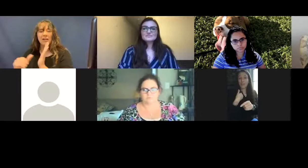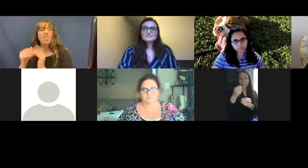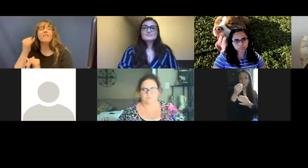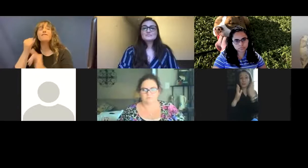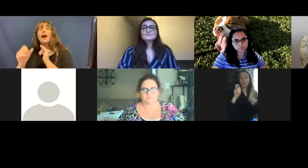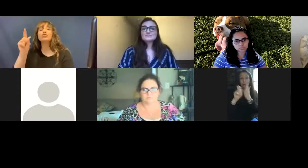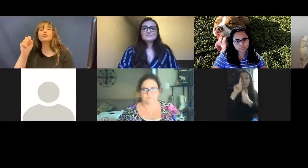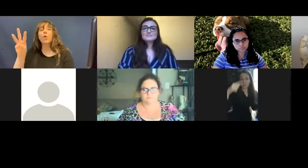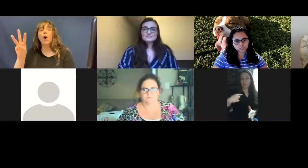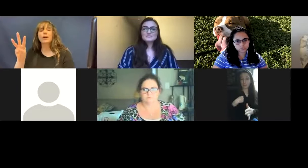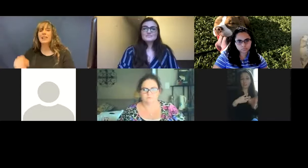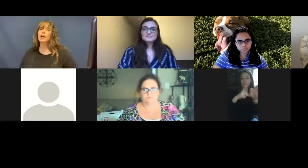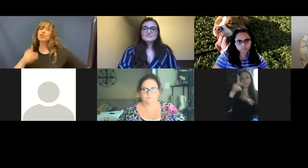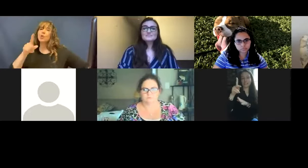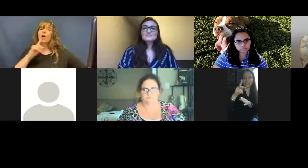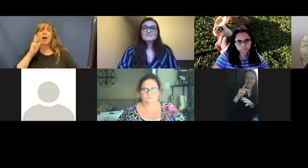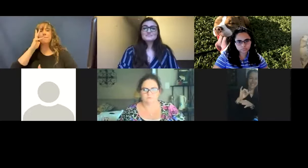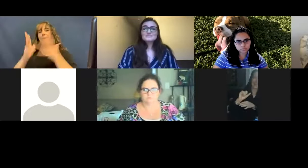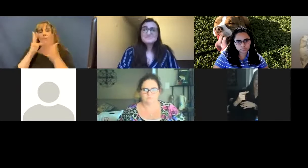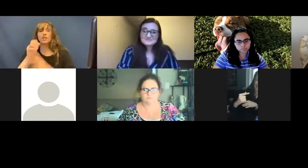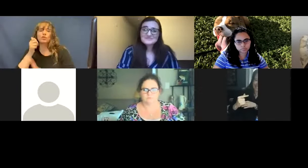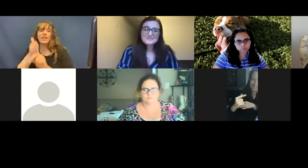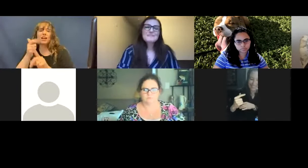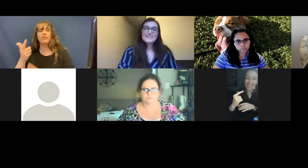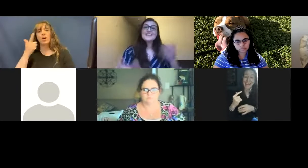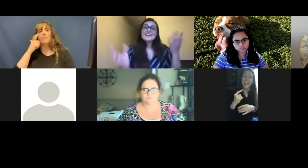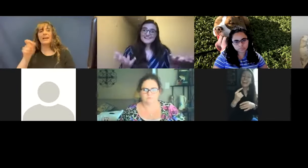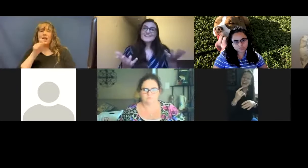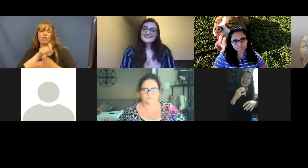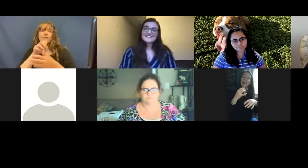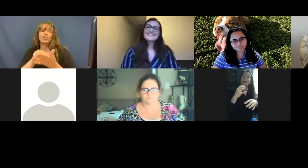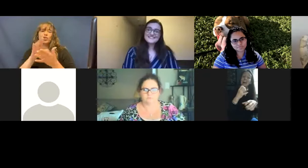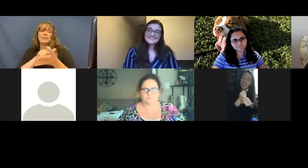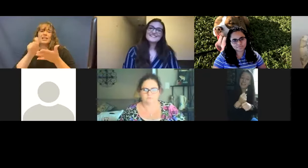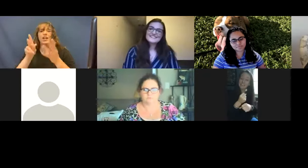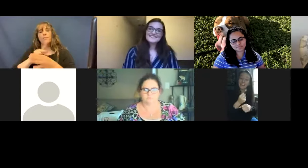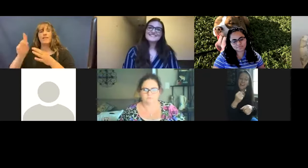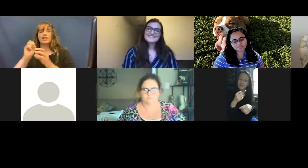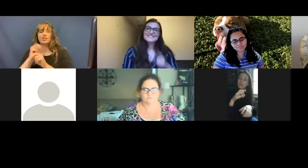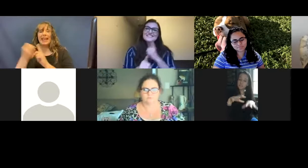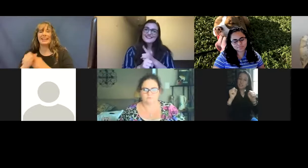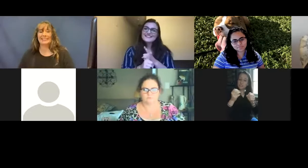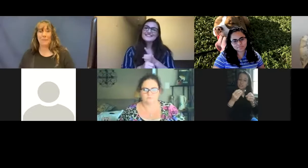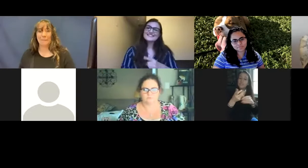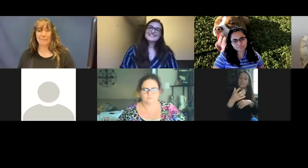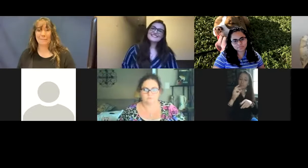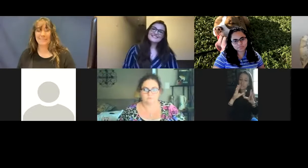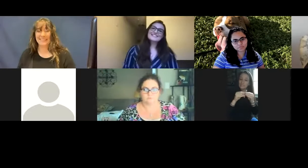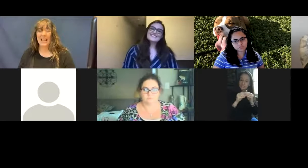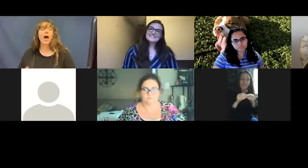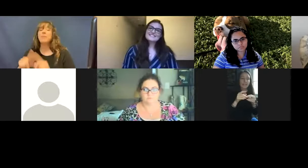having a student note take for me in a professional setting. And but it took several meetings.